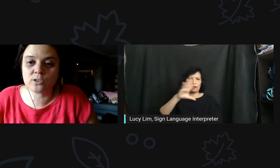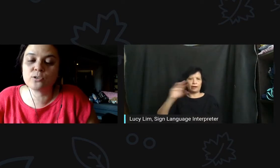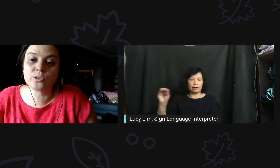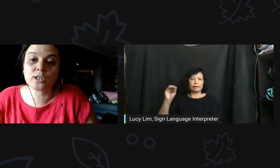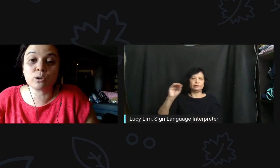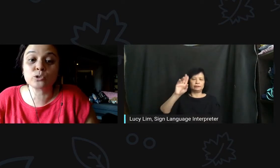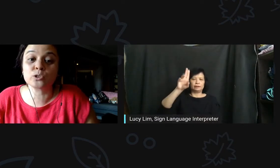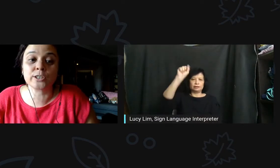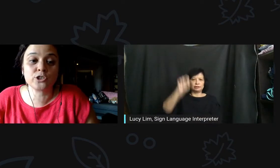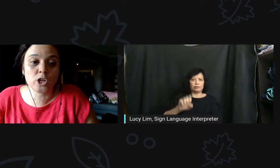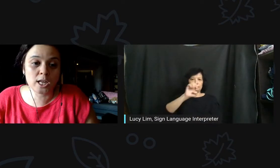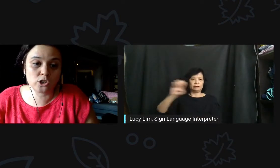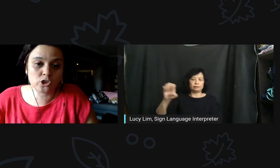to create cultural exchange.